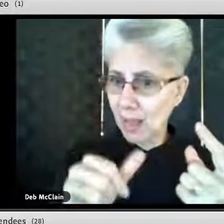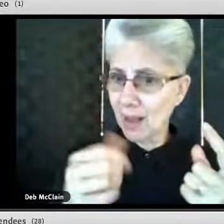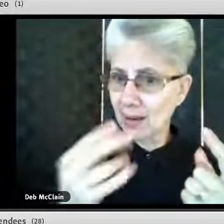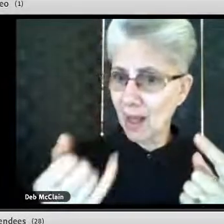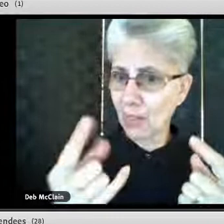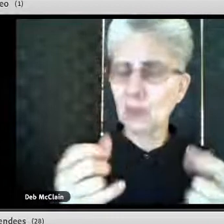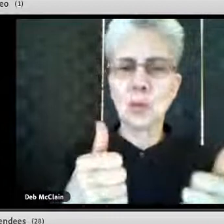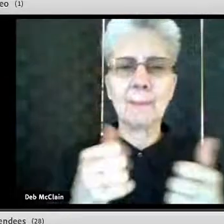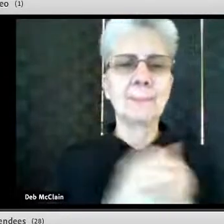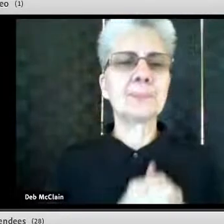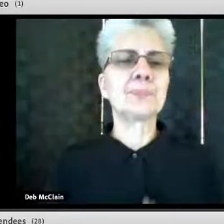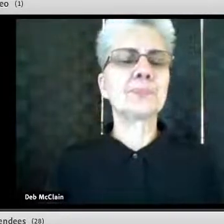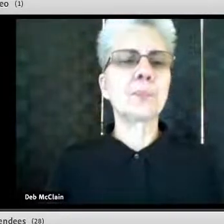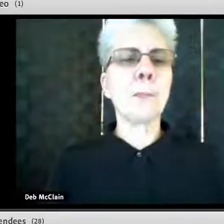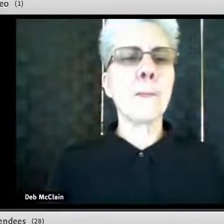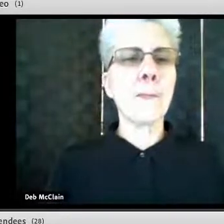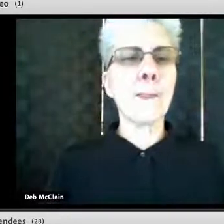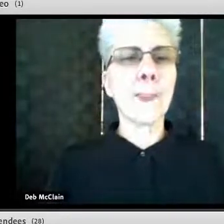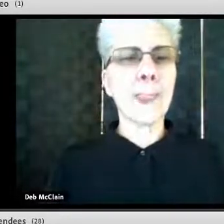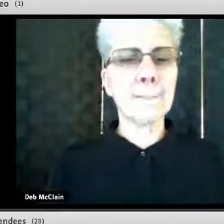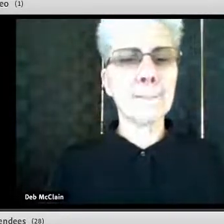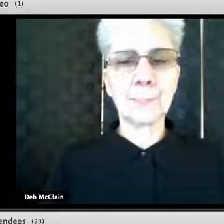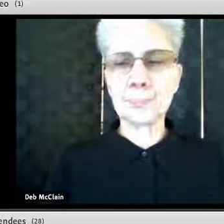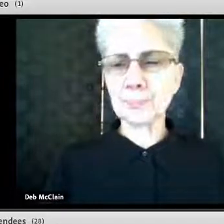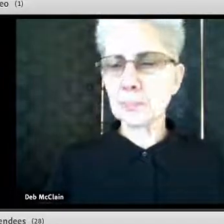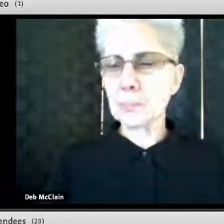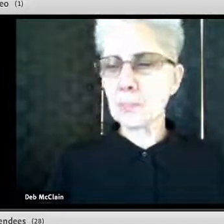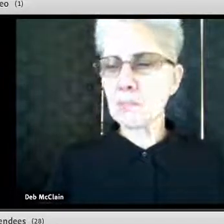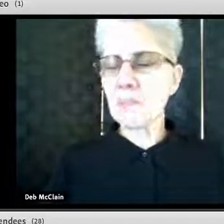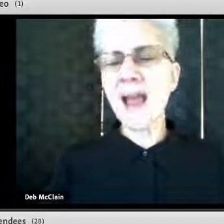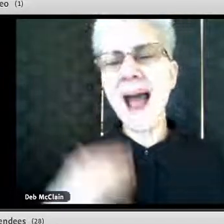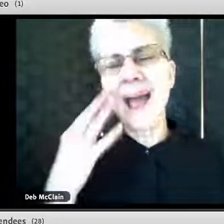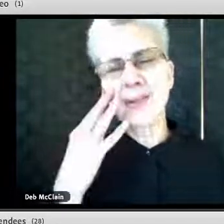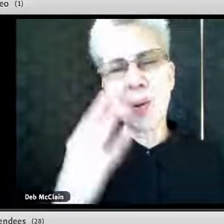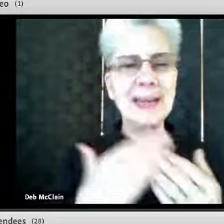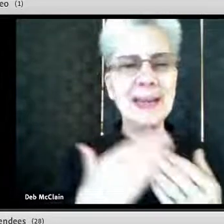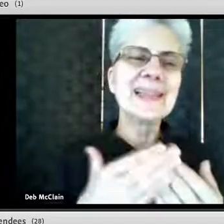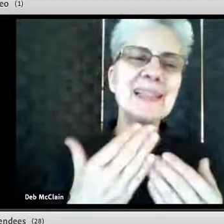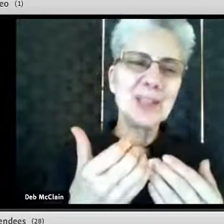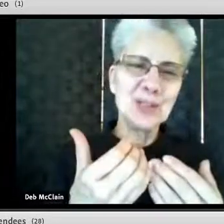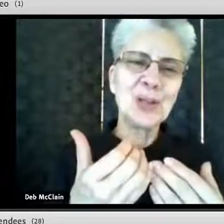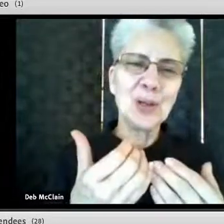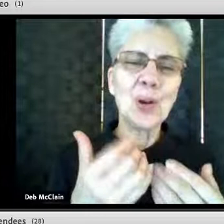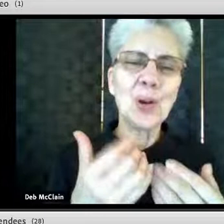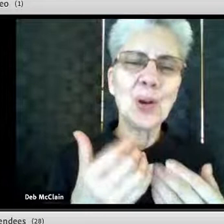Okay, great. And I know that's easier said than done sometimes, when people are running up to you